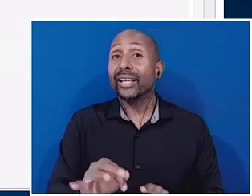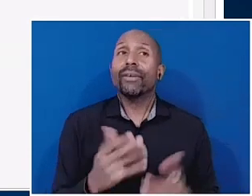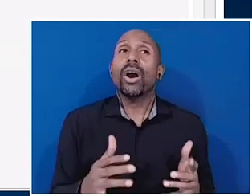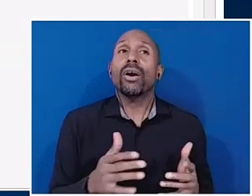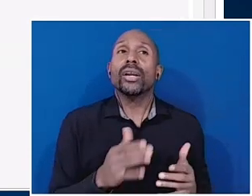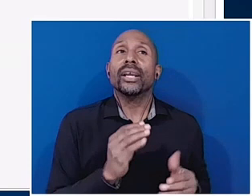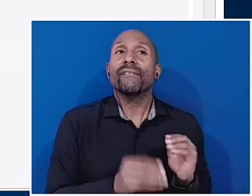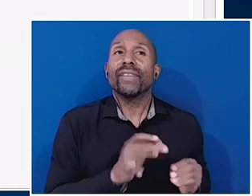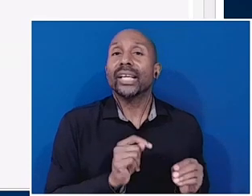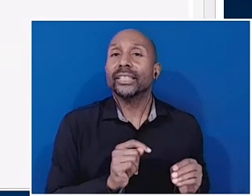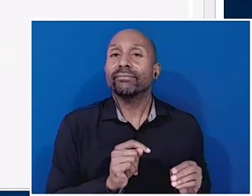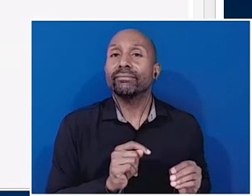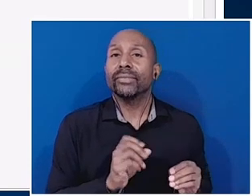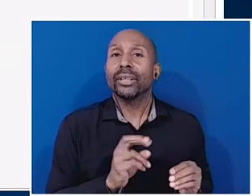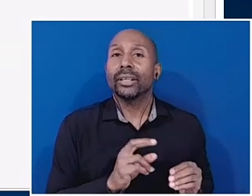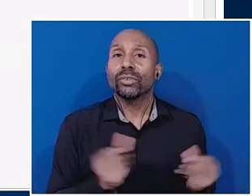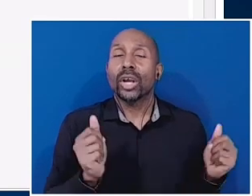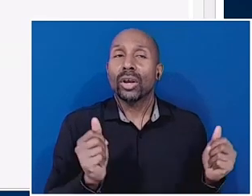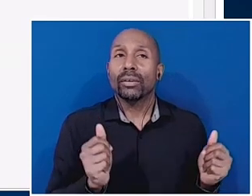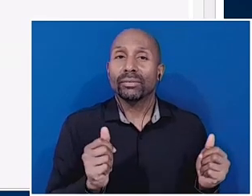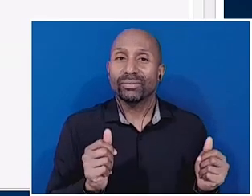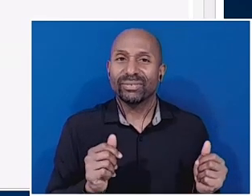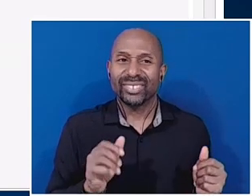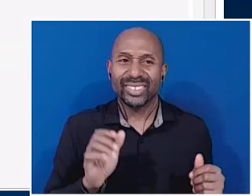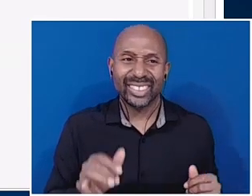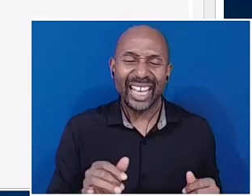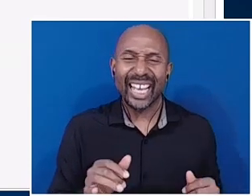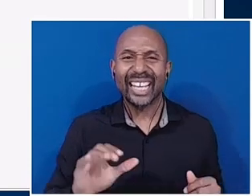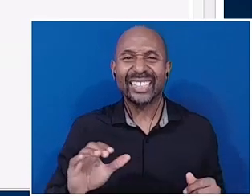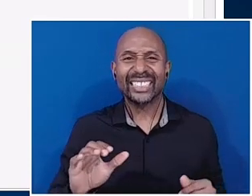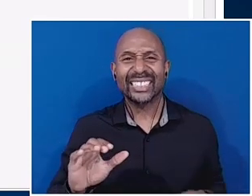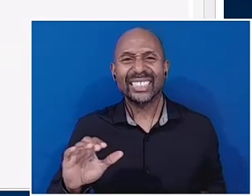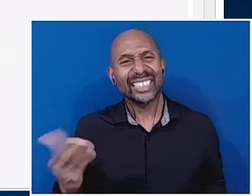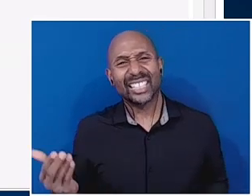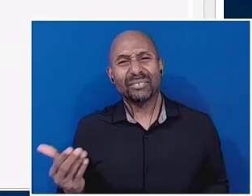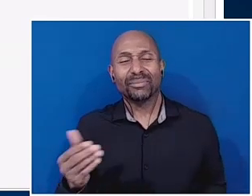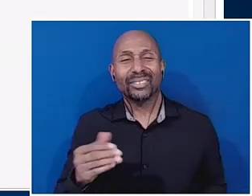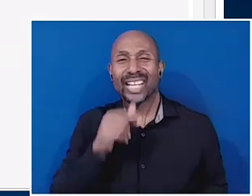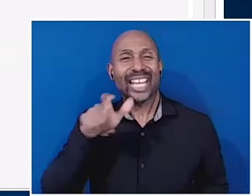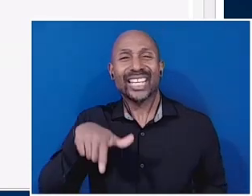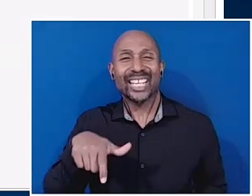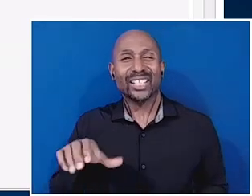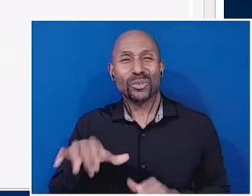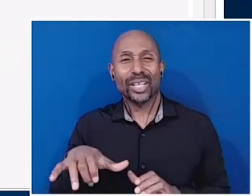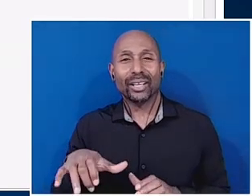the purpose. And if the Secretary would have use for this notification and there's a clear need